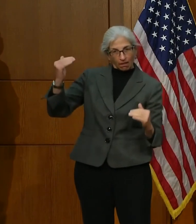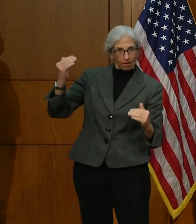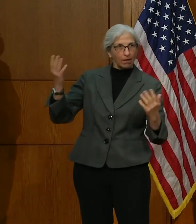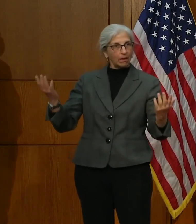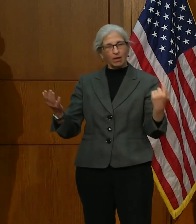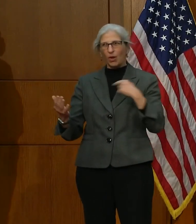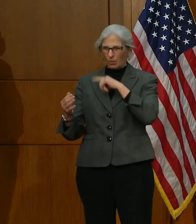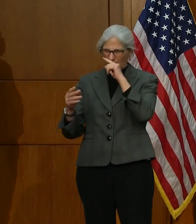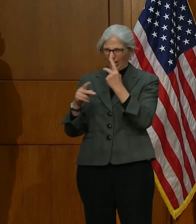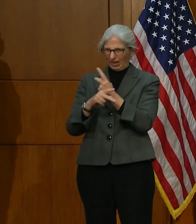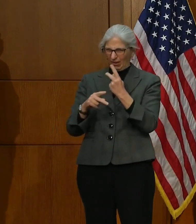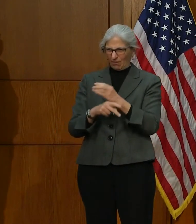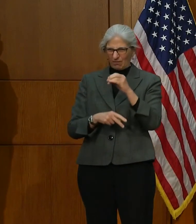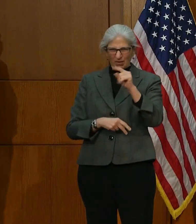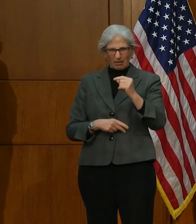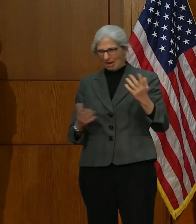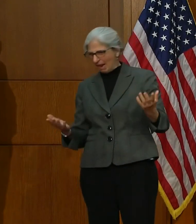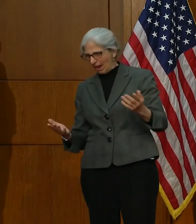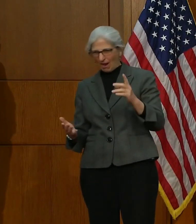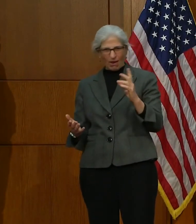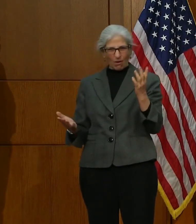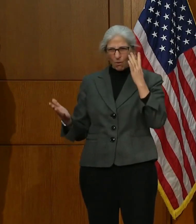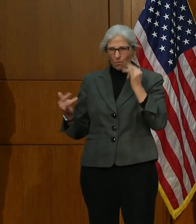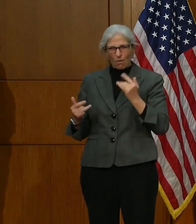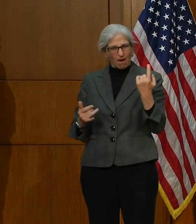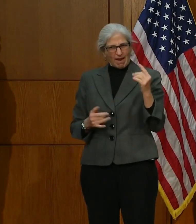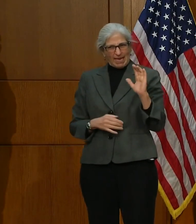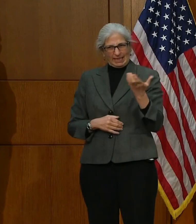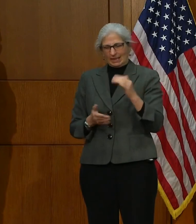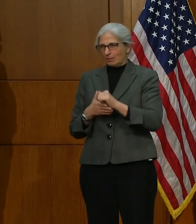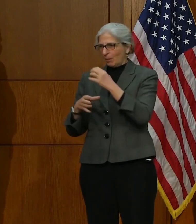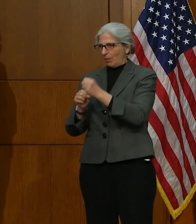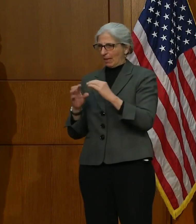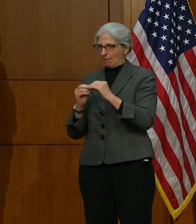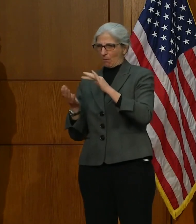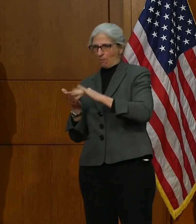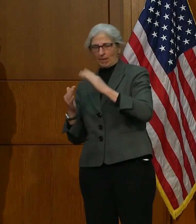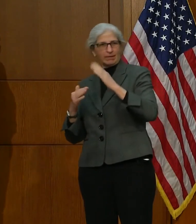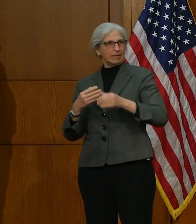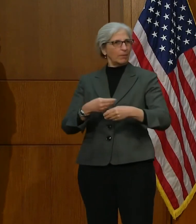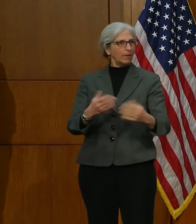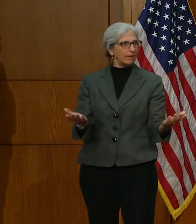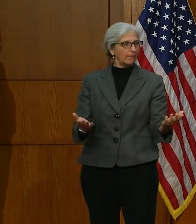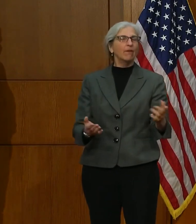TALKED ABOUT IN THE PAST HAVE REALLY BEEN WORKED THROUGH, AND WE'RE NARROWING THAT GAP AS